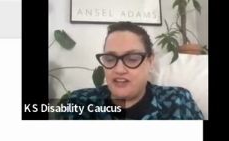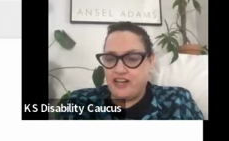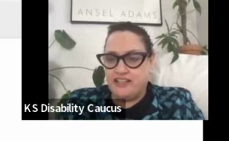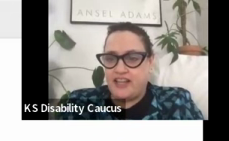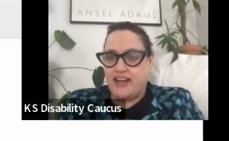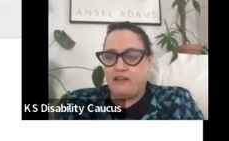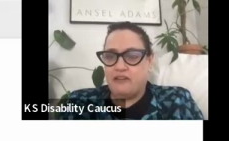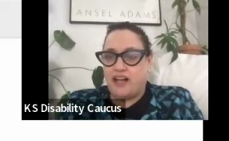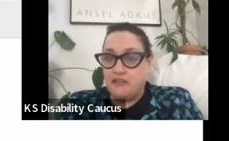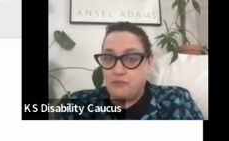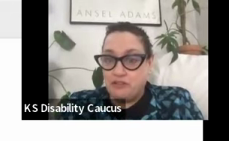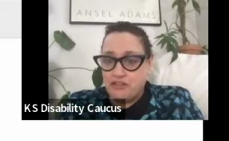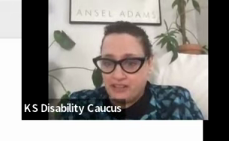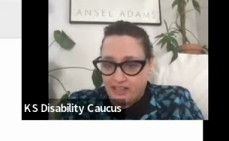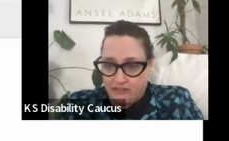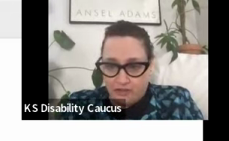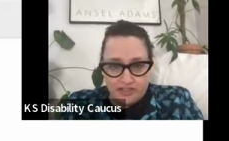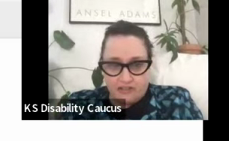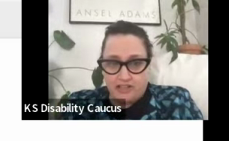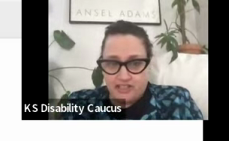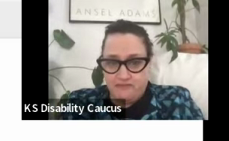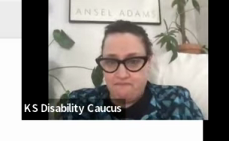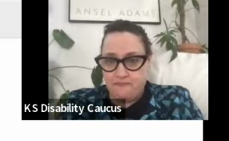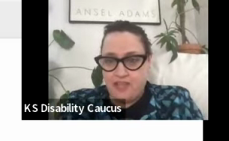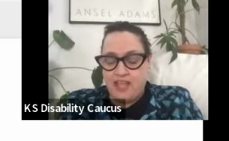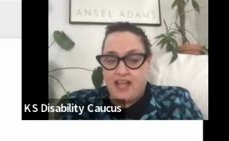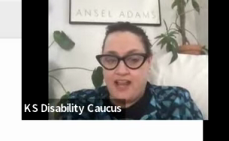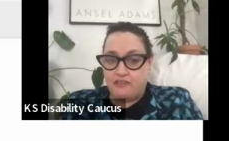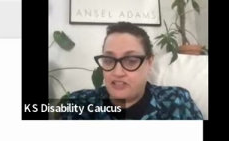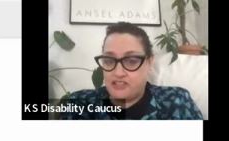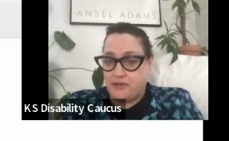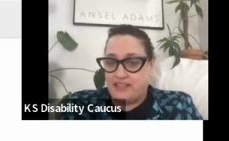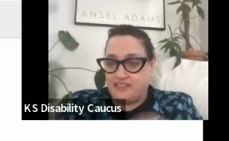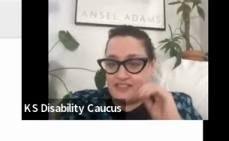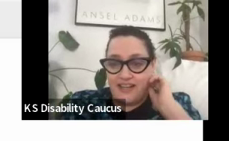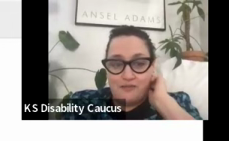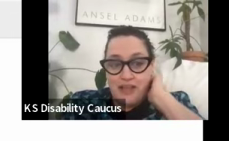Please put your questions at the Q&A section at the bottom or if Q&A box is not accessible to you you can click on raised hand.